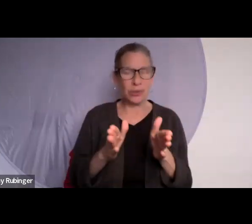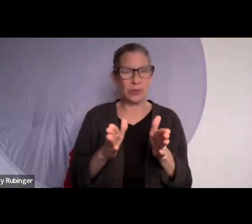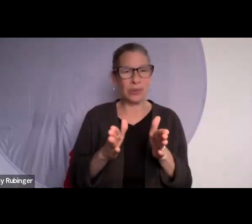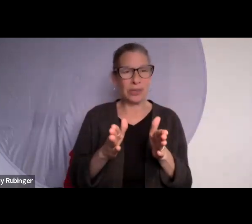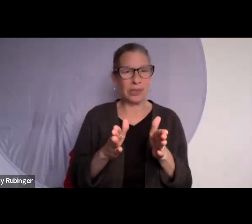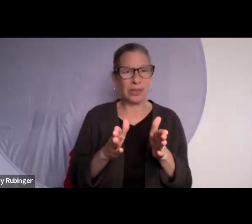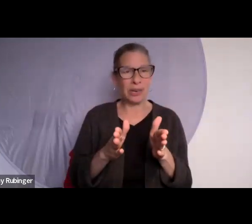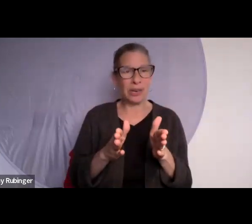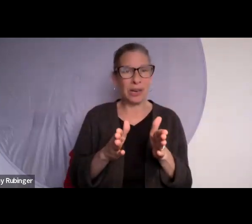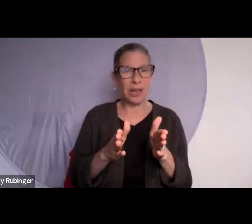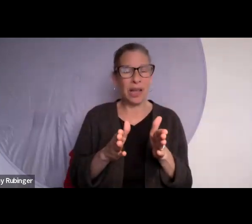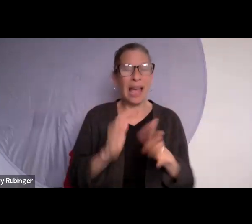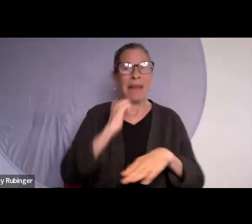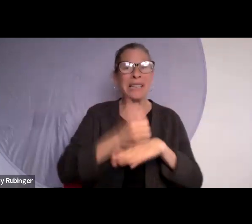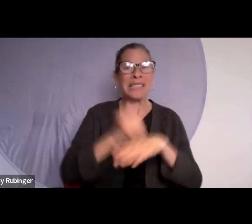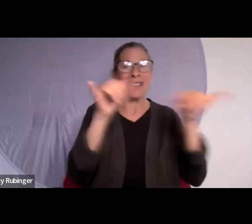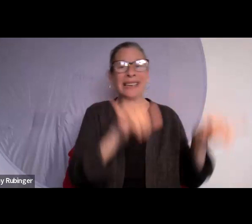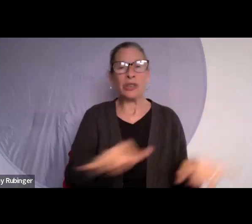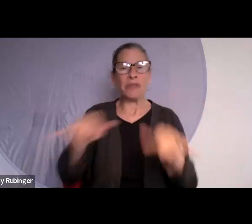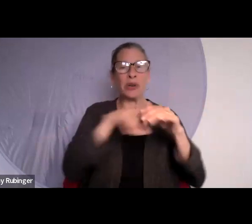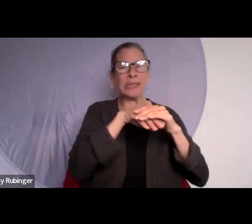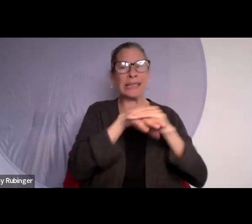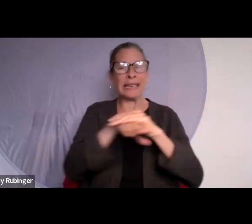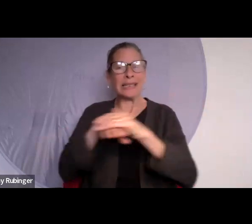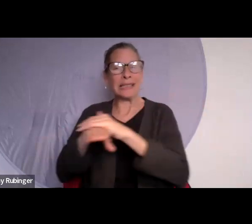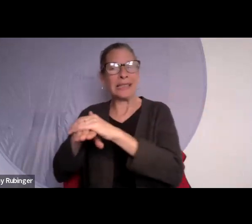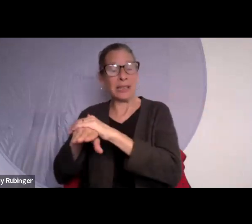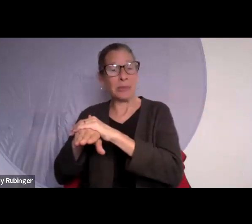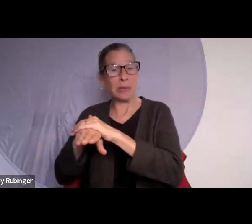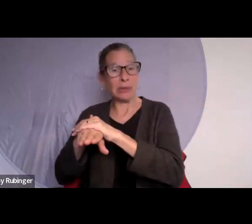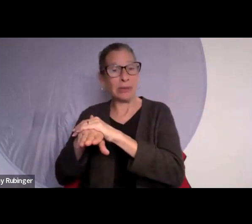it unit more universally accessible, it doesn't put